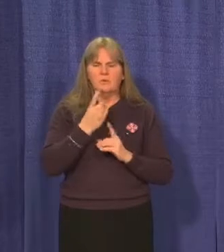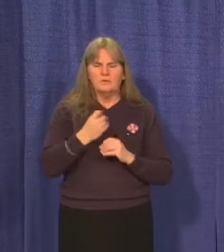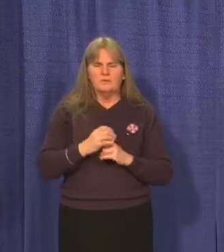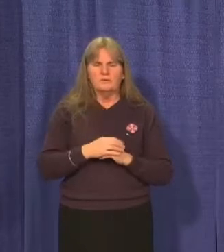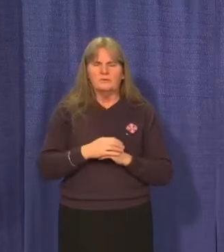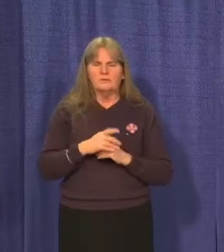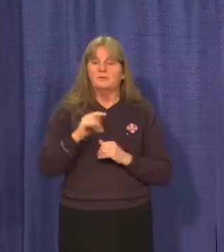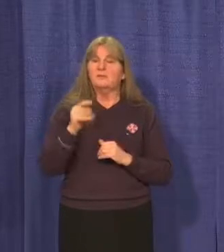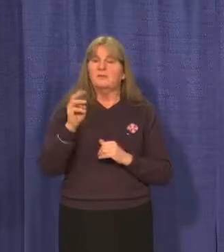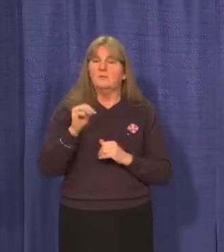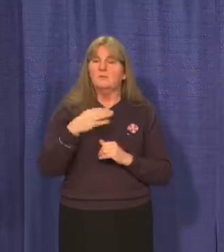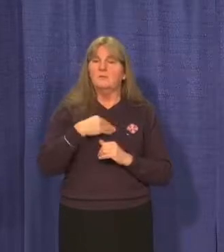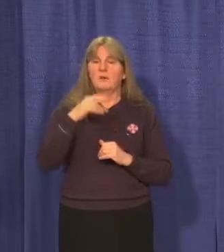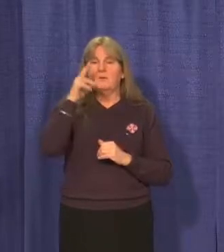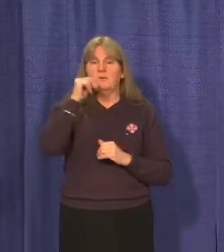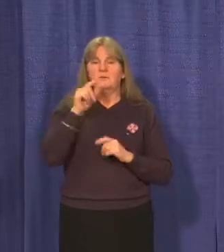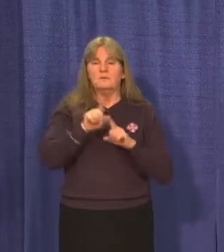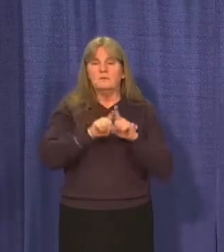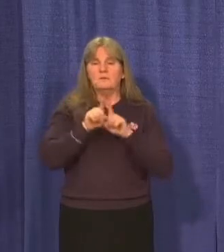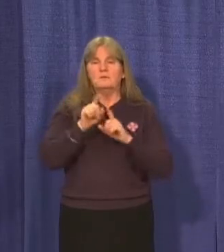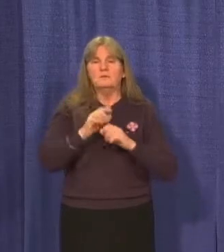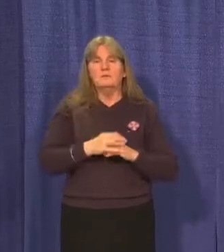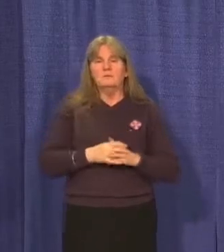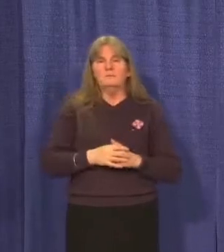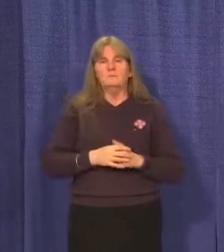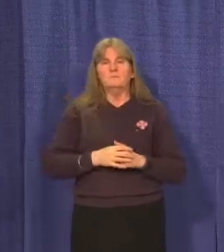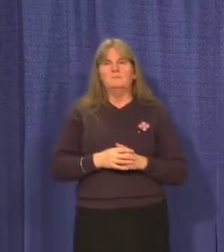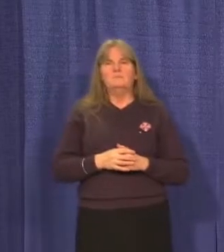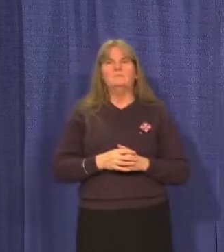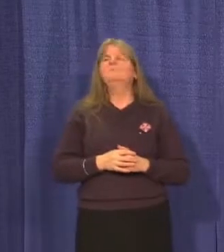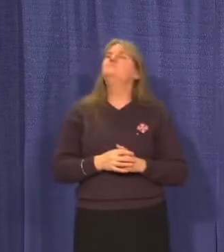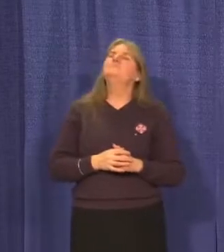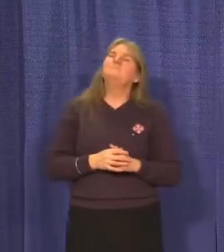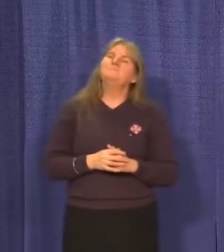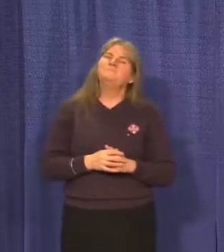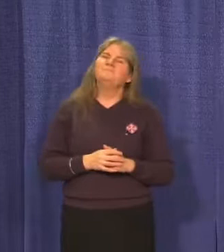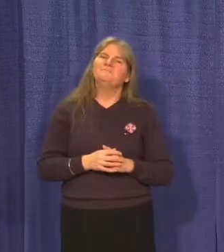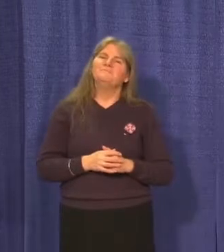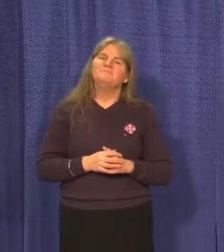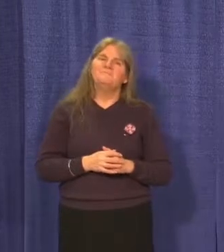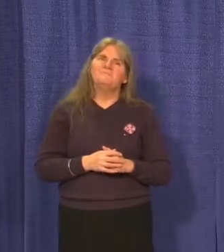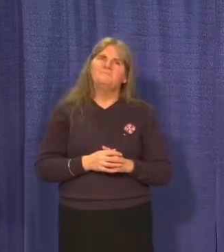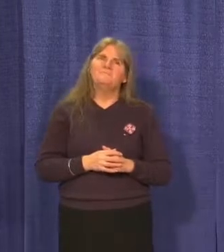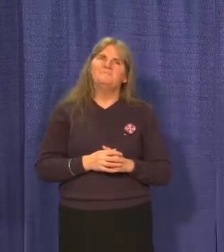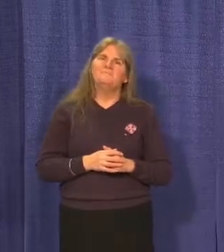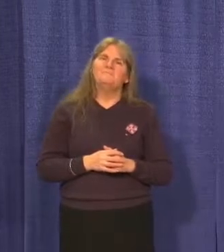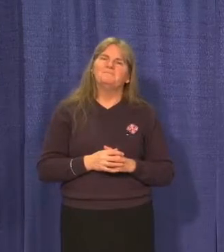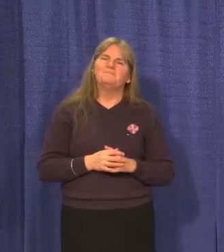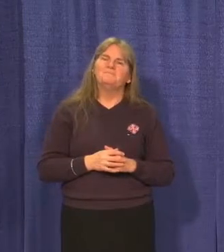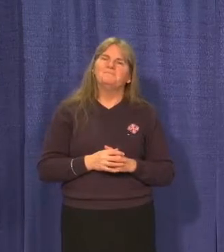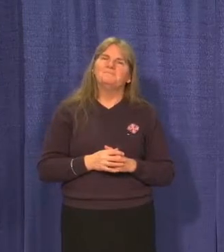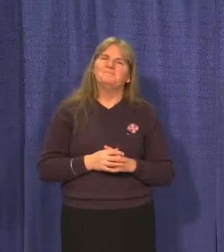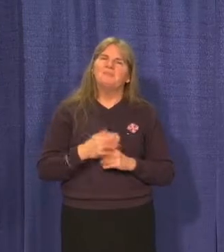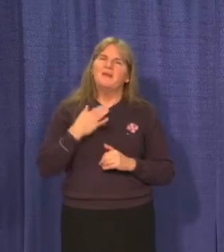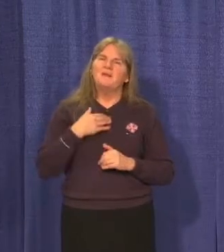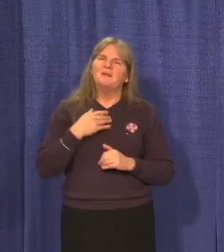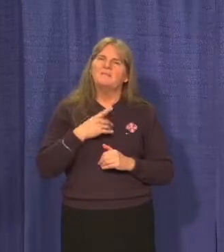Whitehorse Star. Reporter: Hello. My question is probably more for